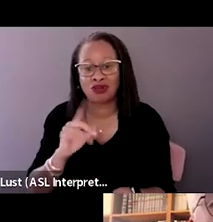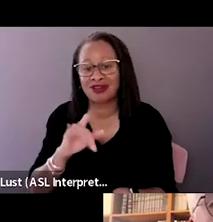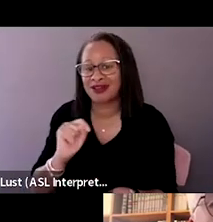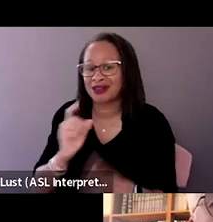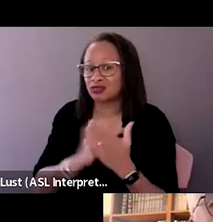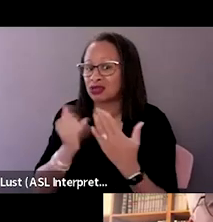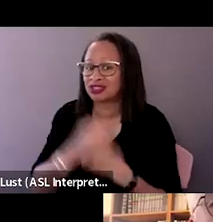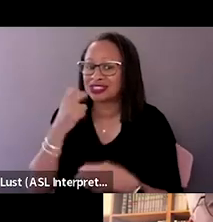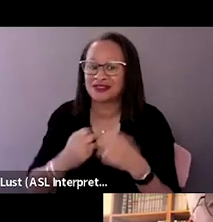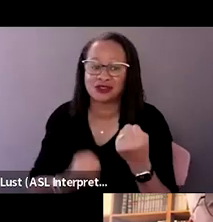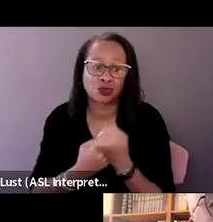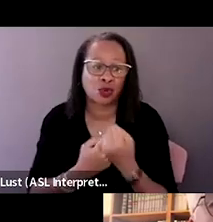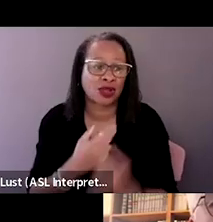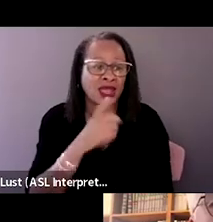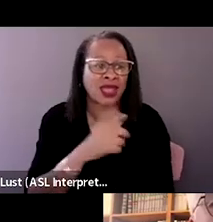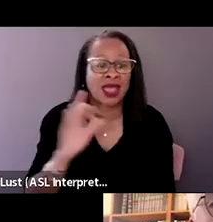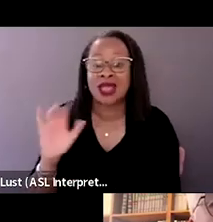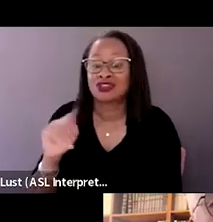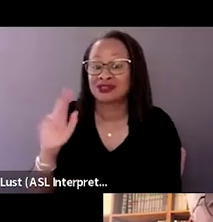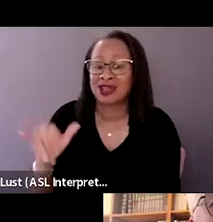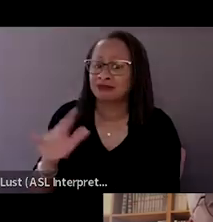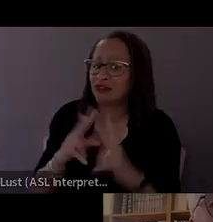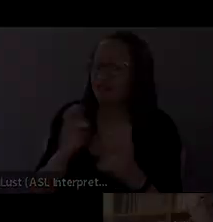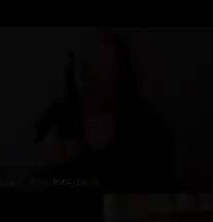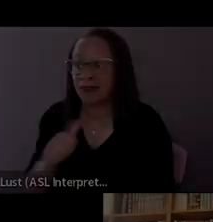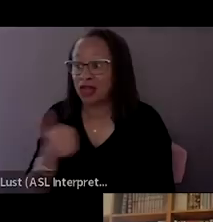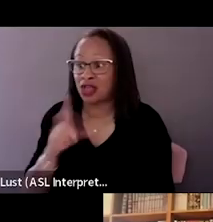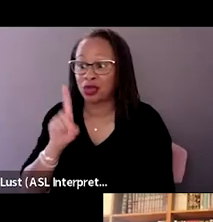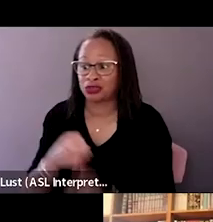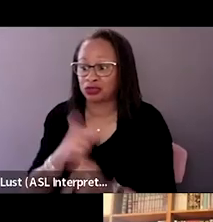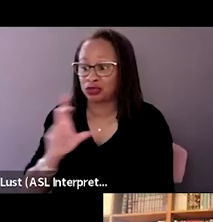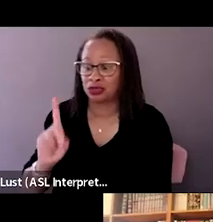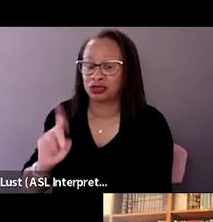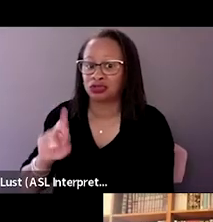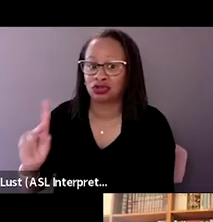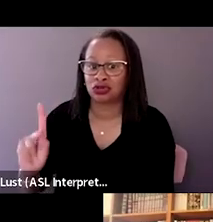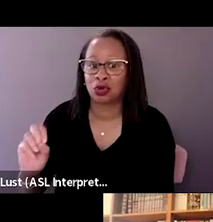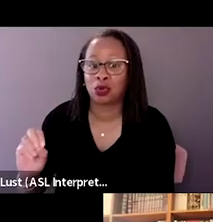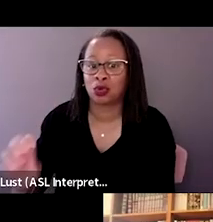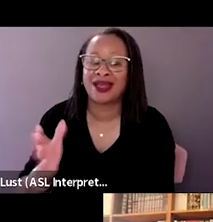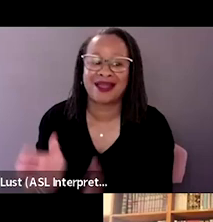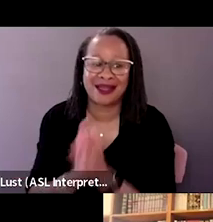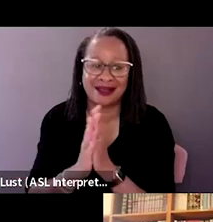Okay, that's very interesting. I'm gonna take a few questions from the Q&A. Darko, he asks, what steps should filmmakers